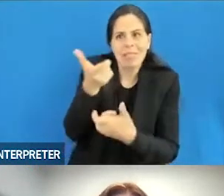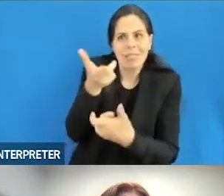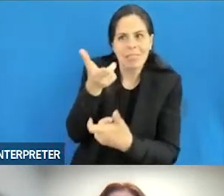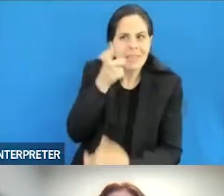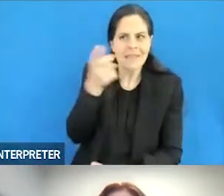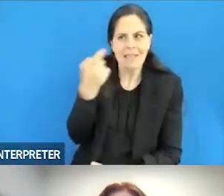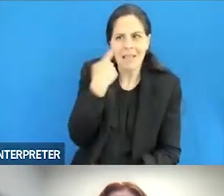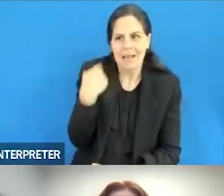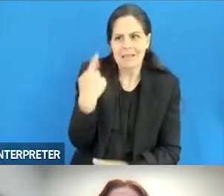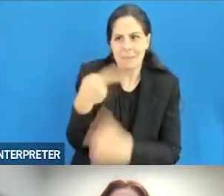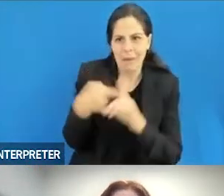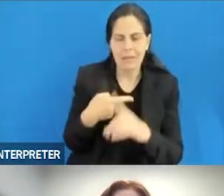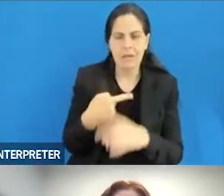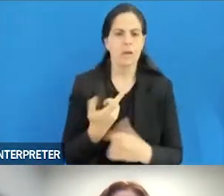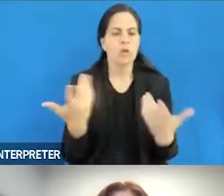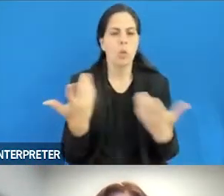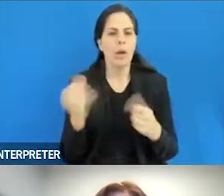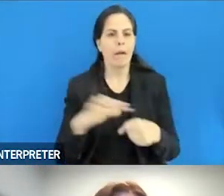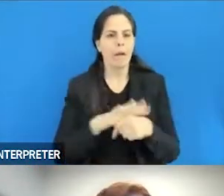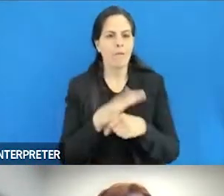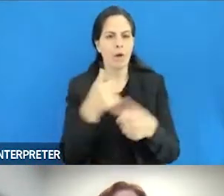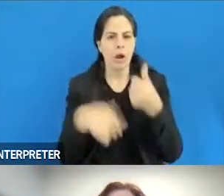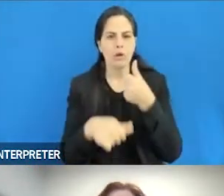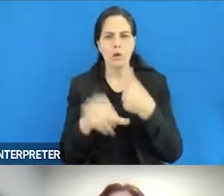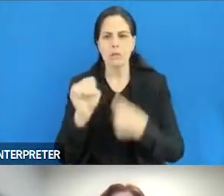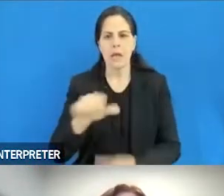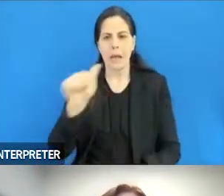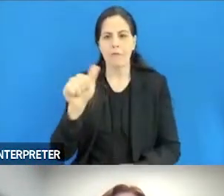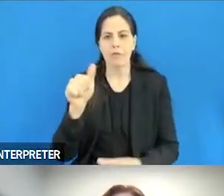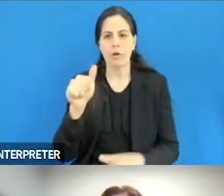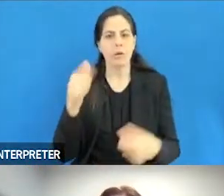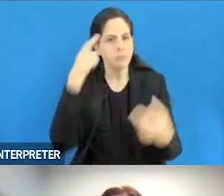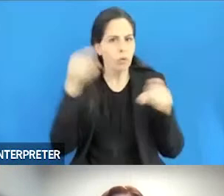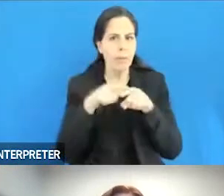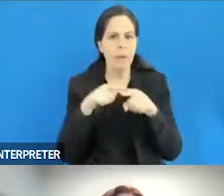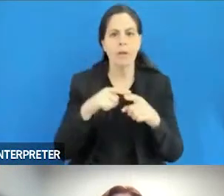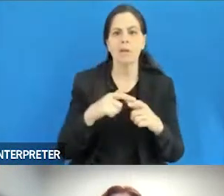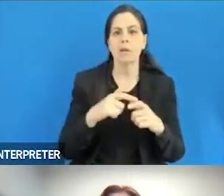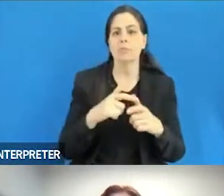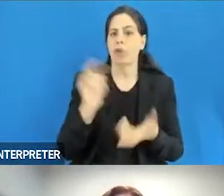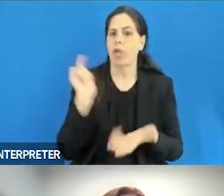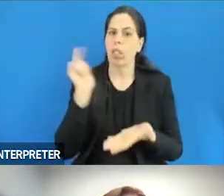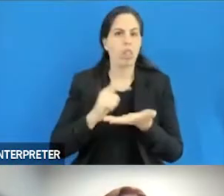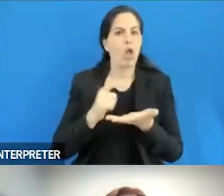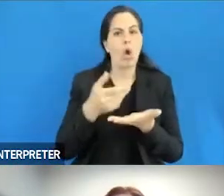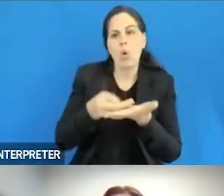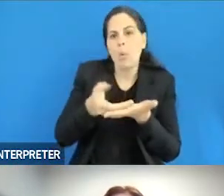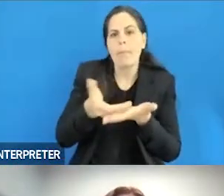Well, any podcast can be covered under a SAG-AFTRA agreement. Low budget, big budget, dramatic, interview, true crime,